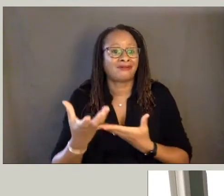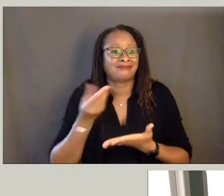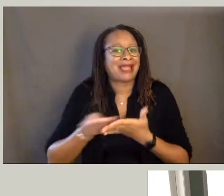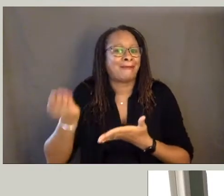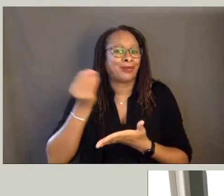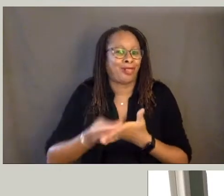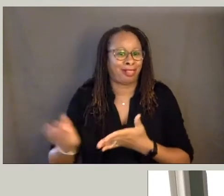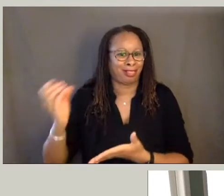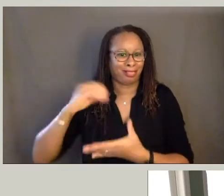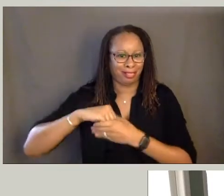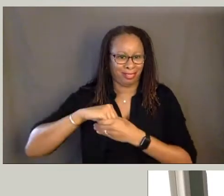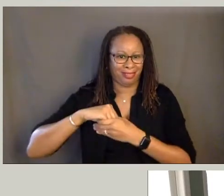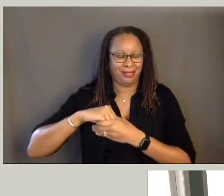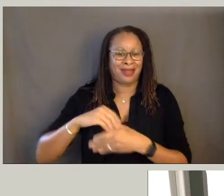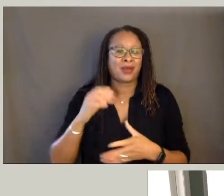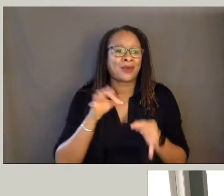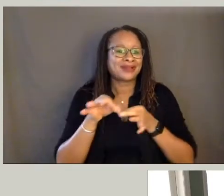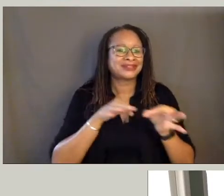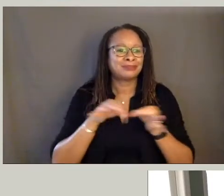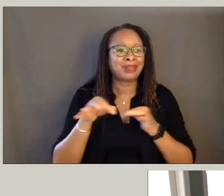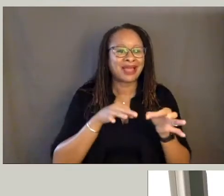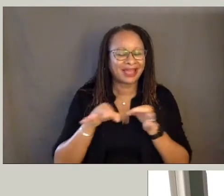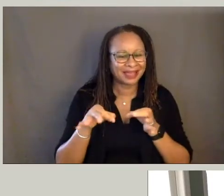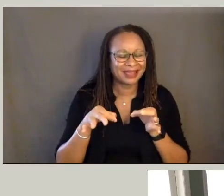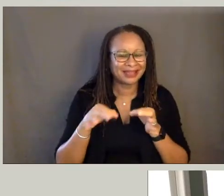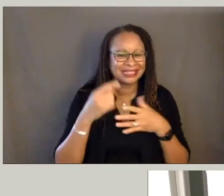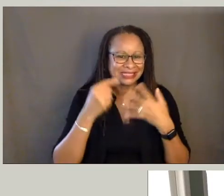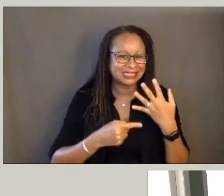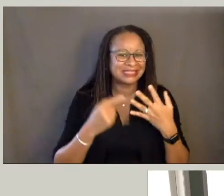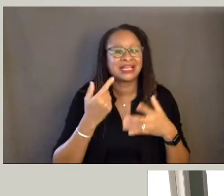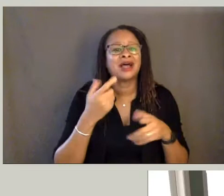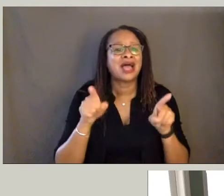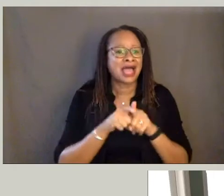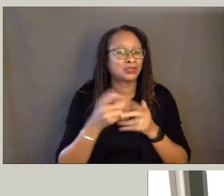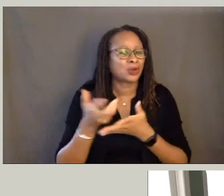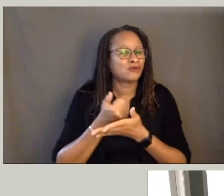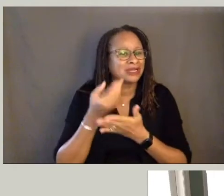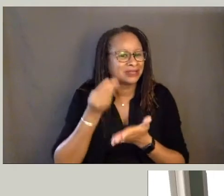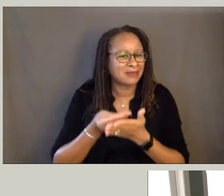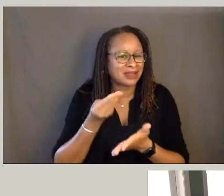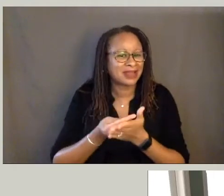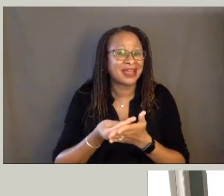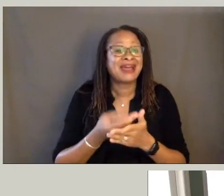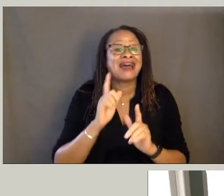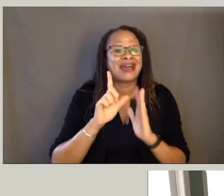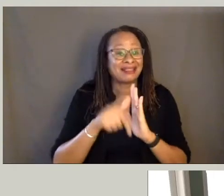Now, we explain this in detail in our fundraising efforts, and eventually, we found the right partners